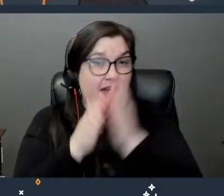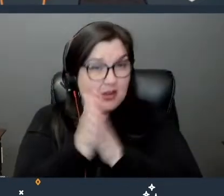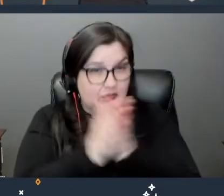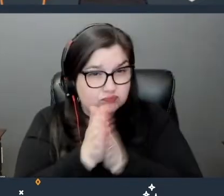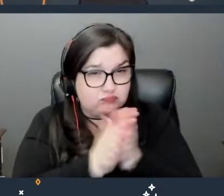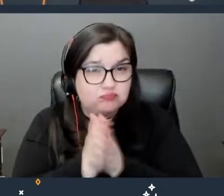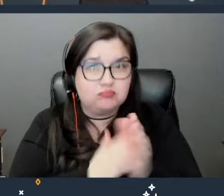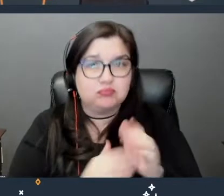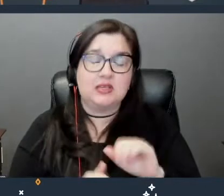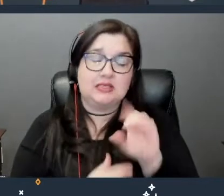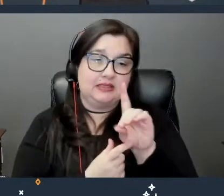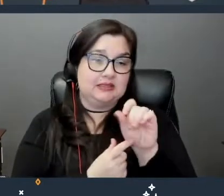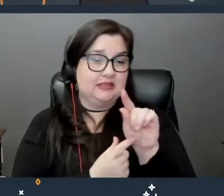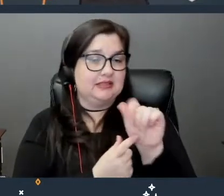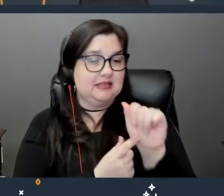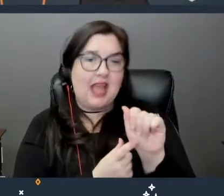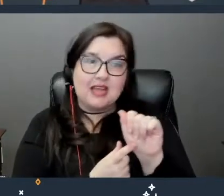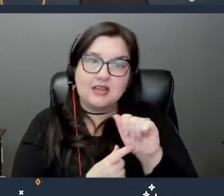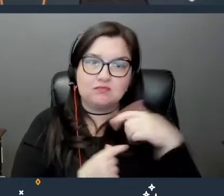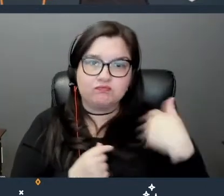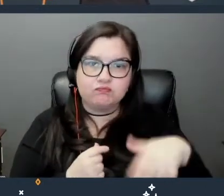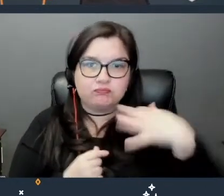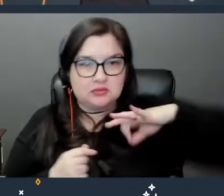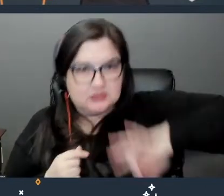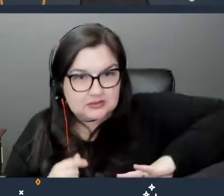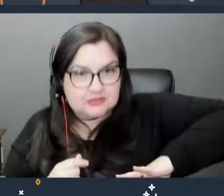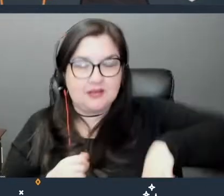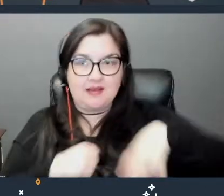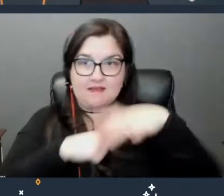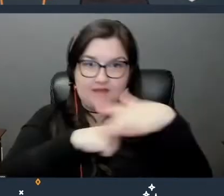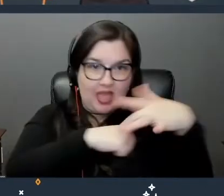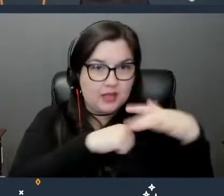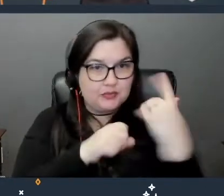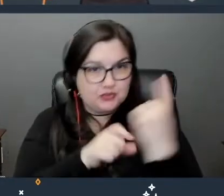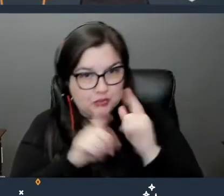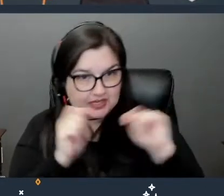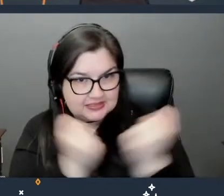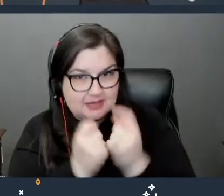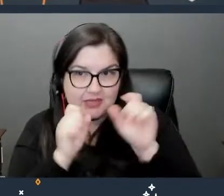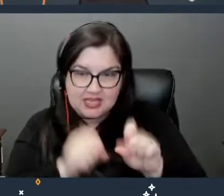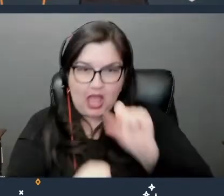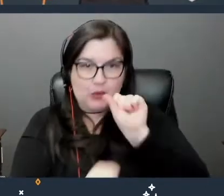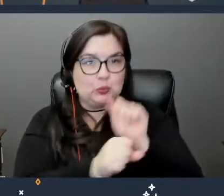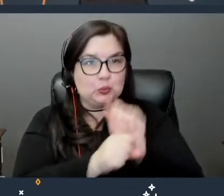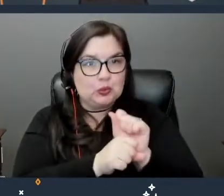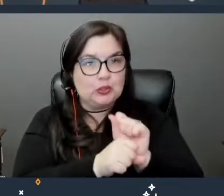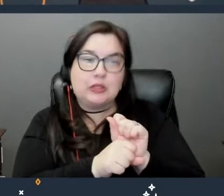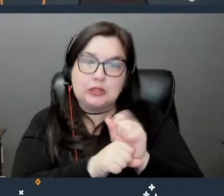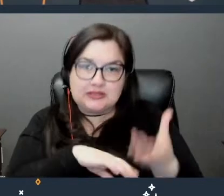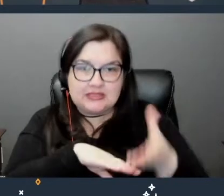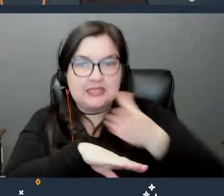They make it available and accessible to the right teams so that they can put it to work to enable better and more informed decisions.